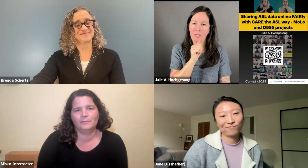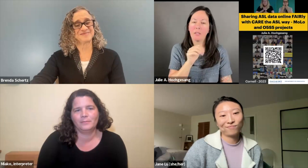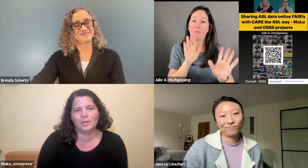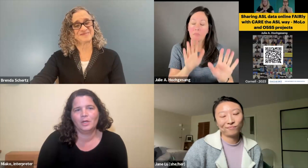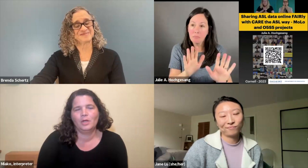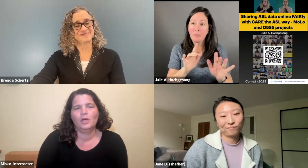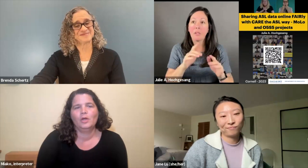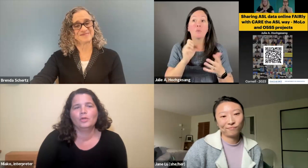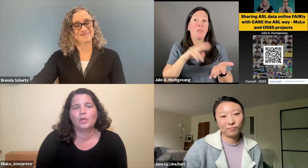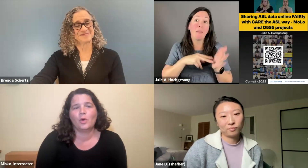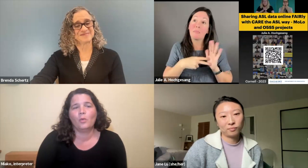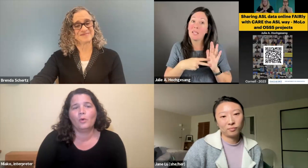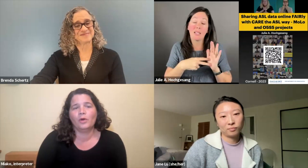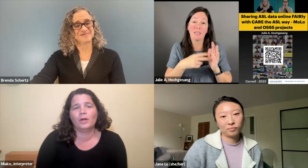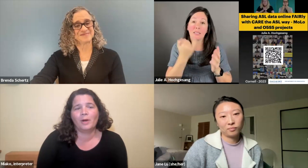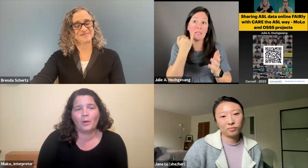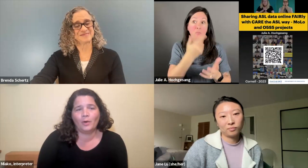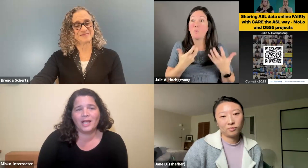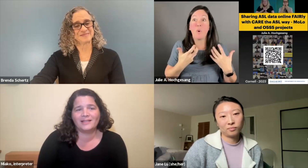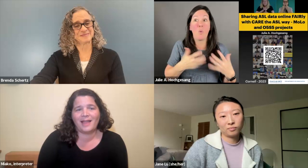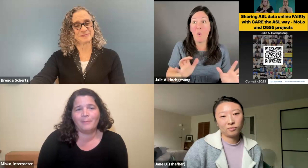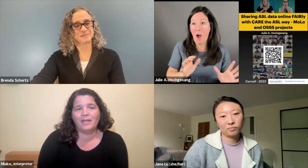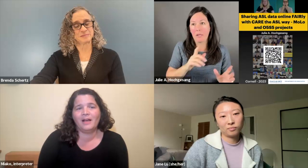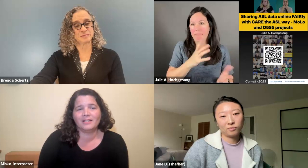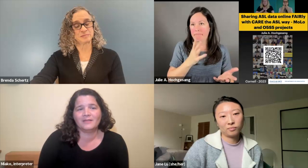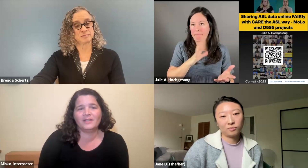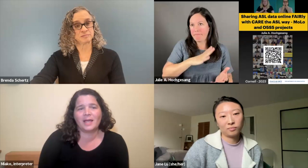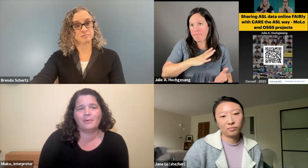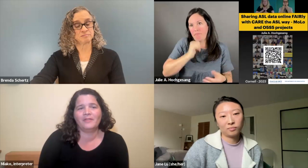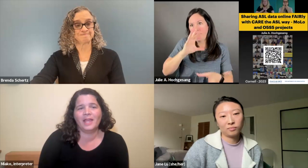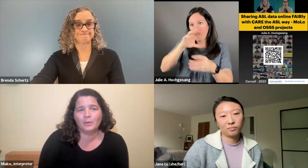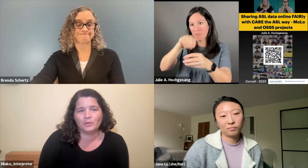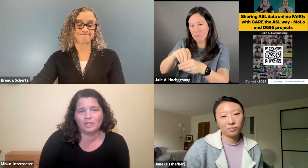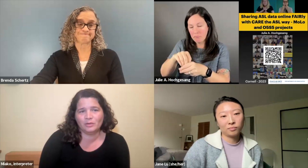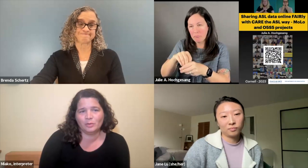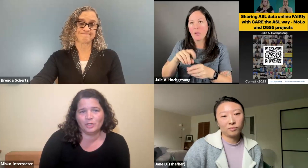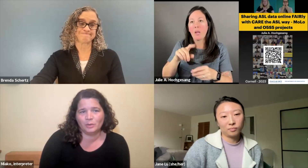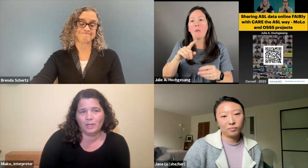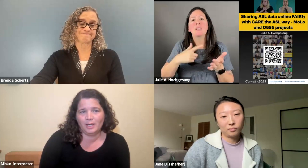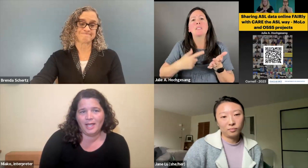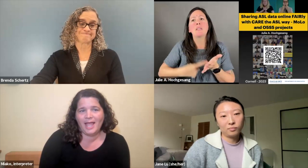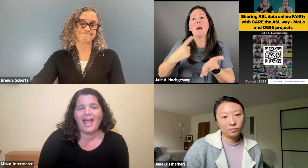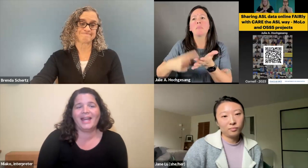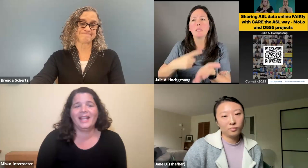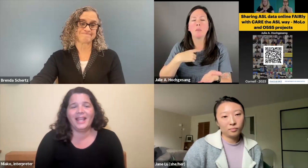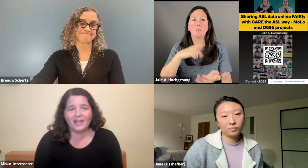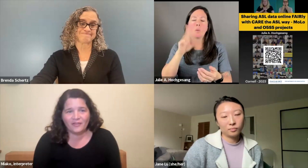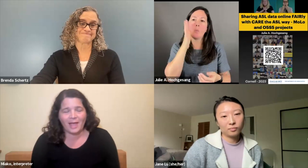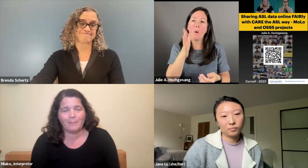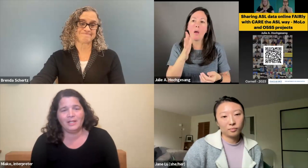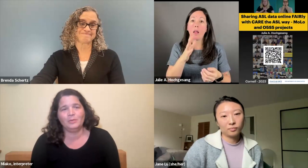there so we're going to prioritize that because of the type of language research we're doing and if that makes you